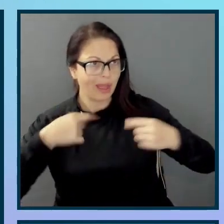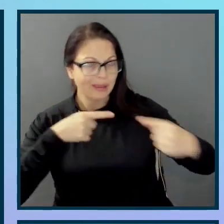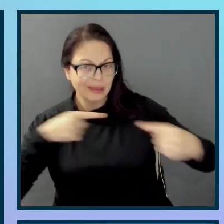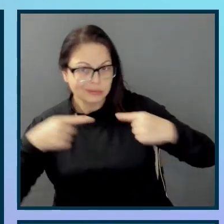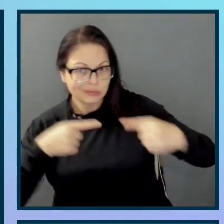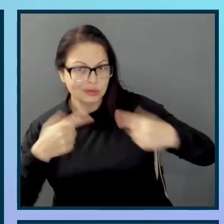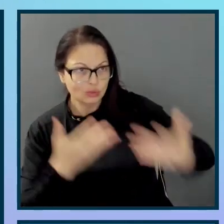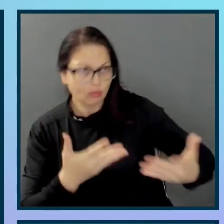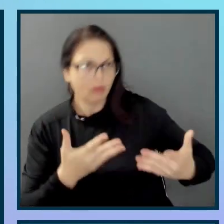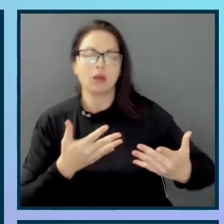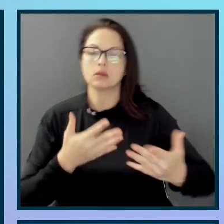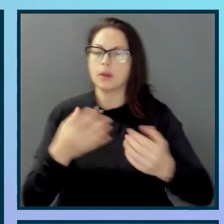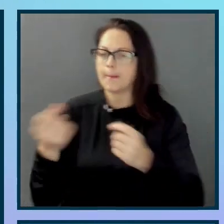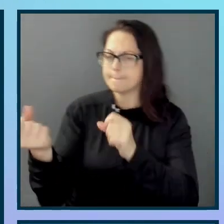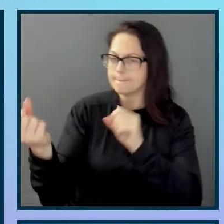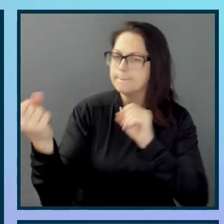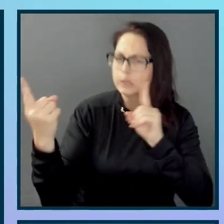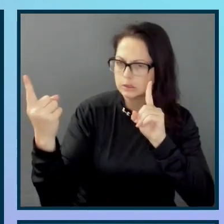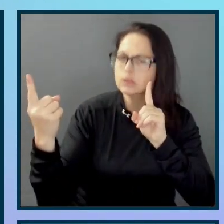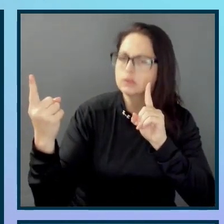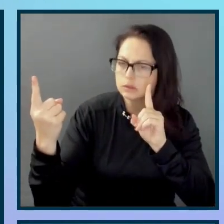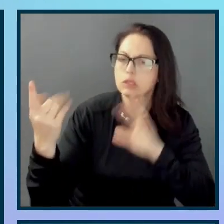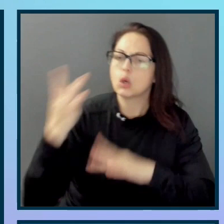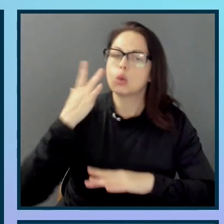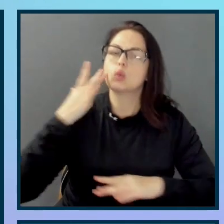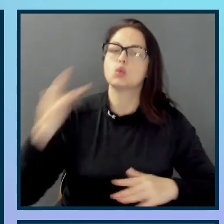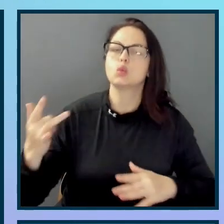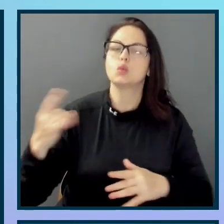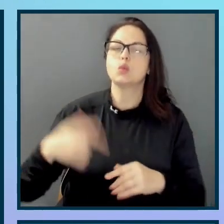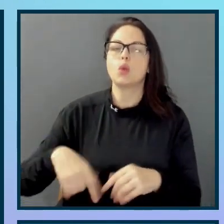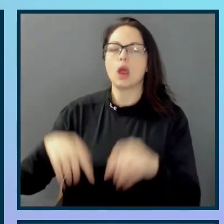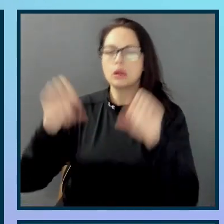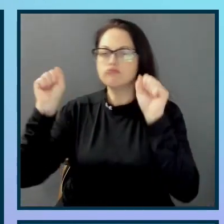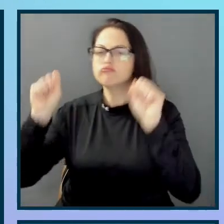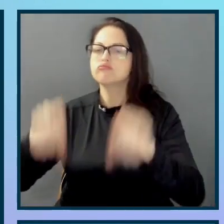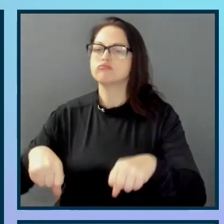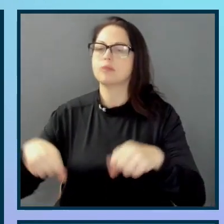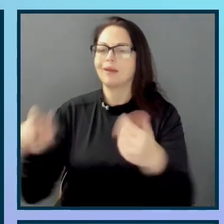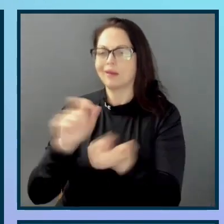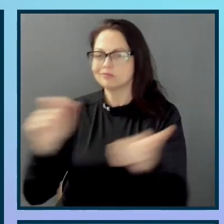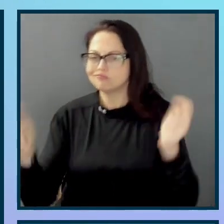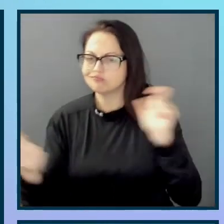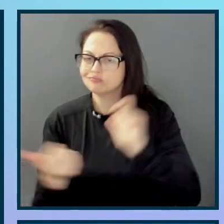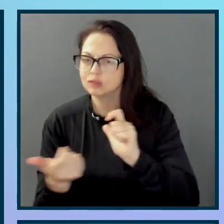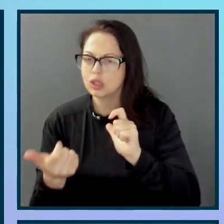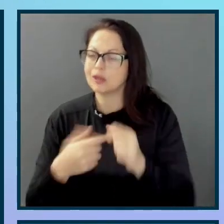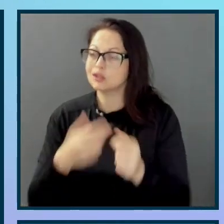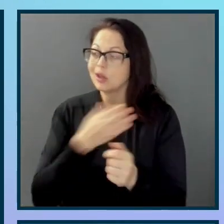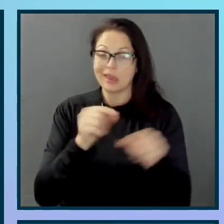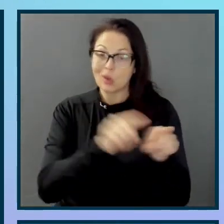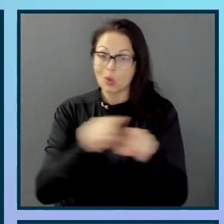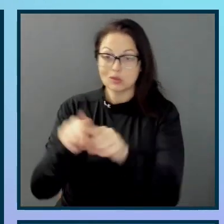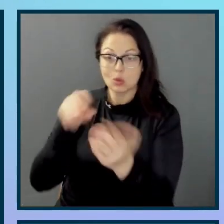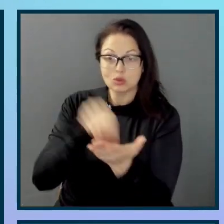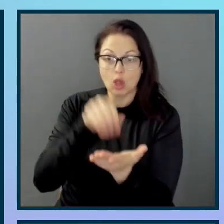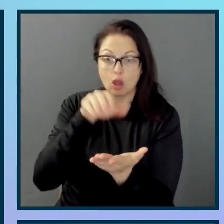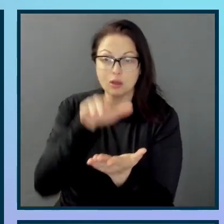understand the information that really needs to be communicated, so that they can ask for it. And documenting those semantics helps the developers